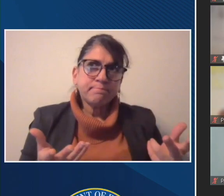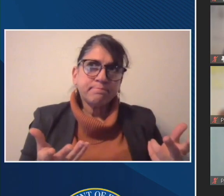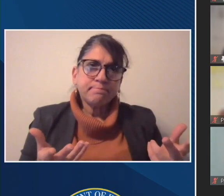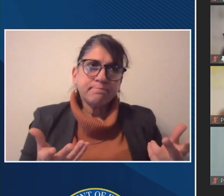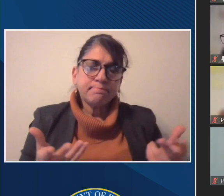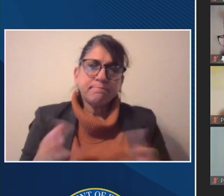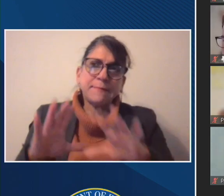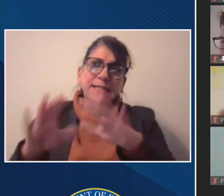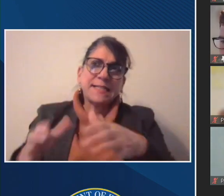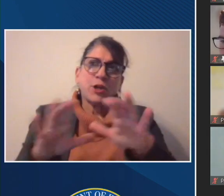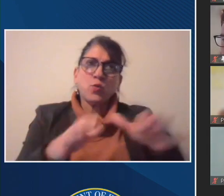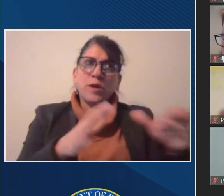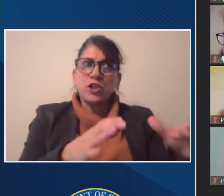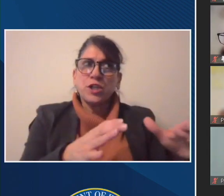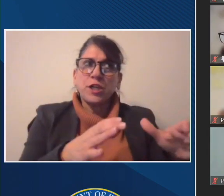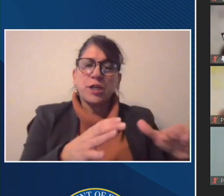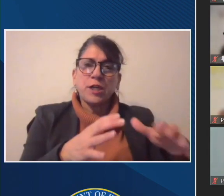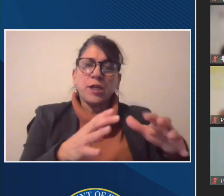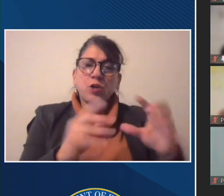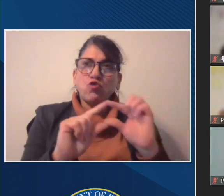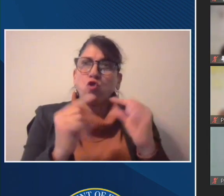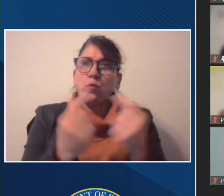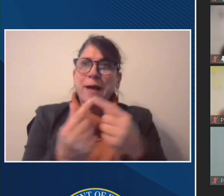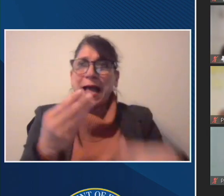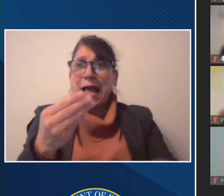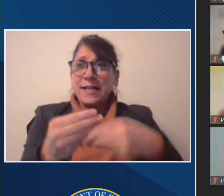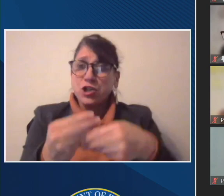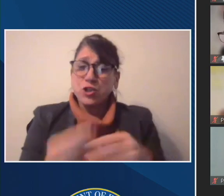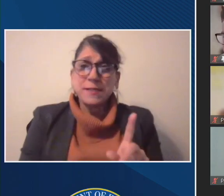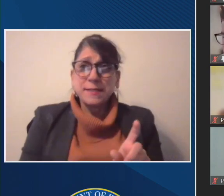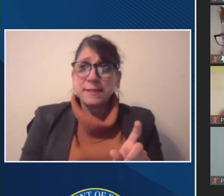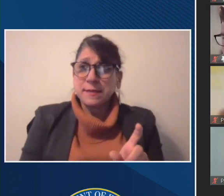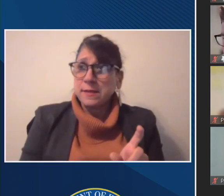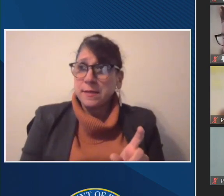group additions at this time that you're aware of?